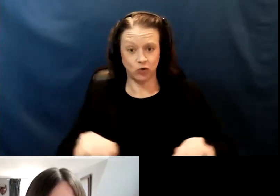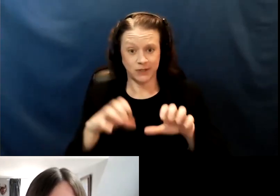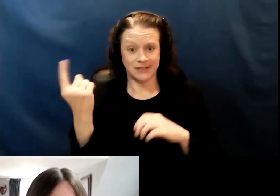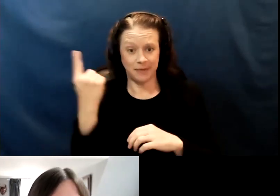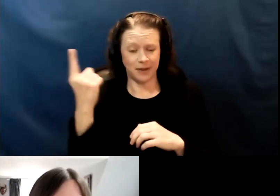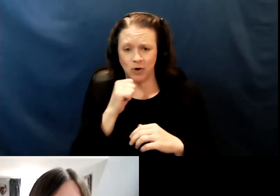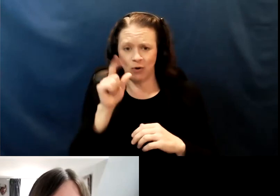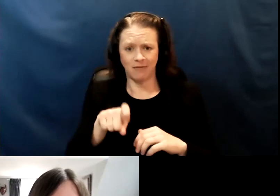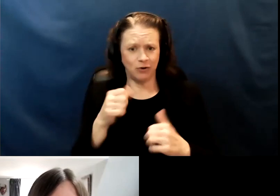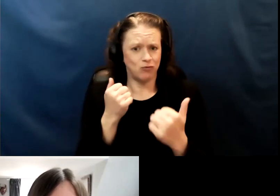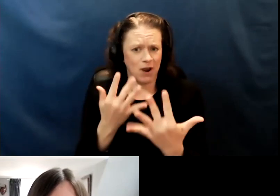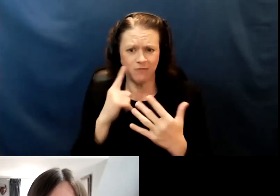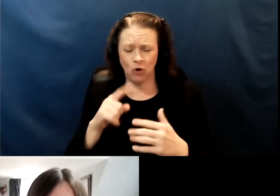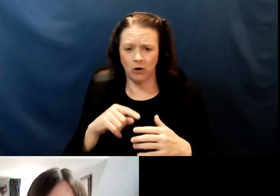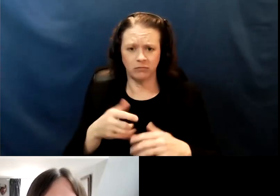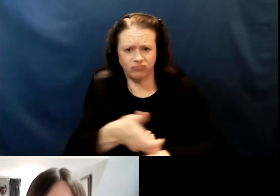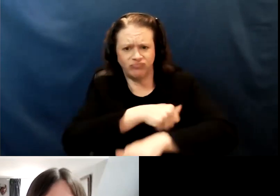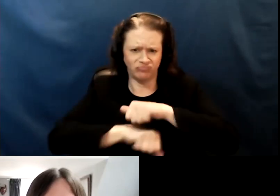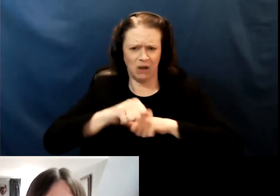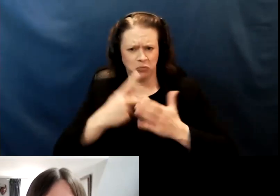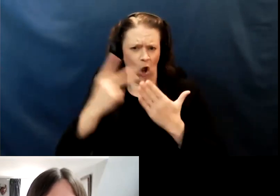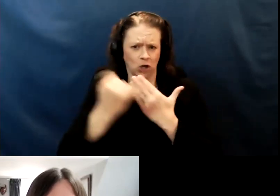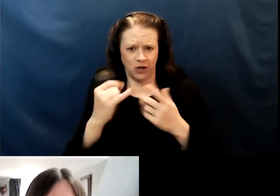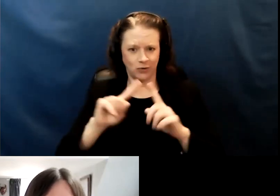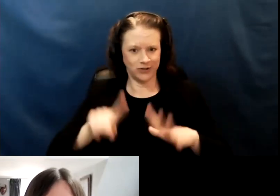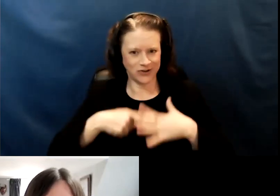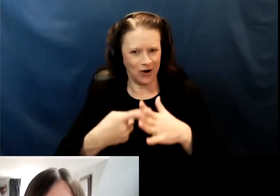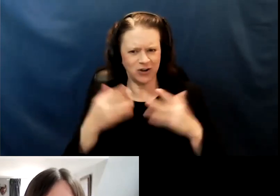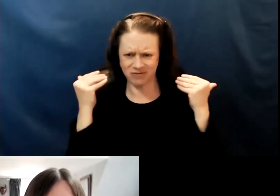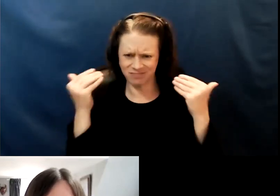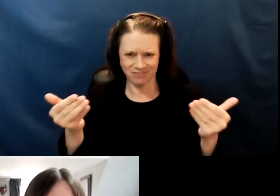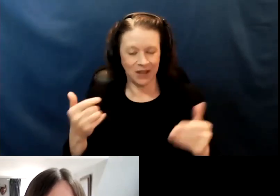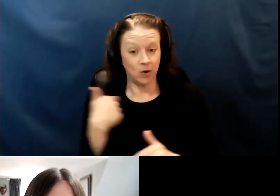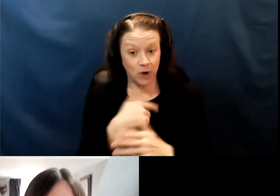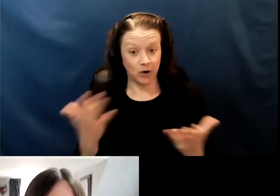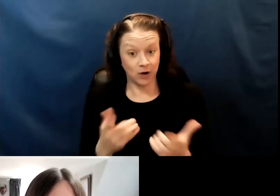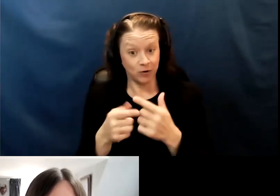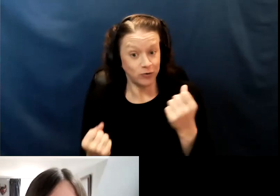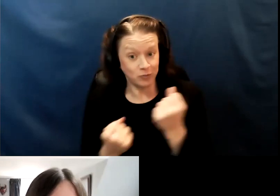initiative to get started. We're all here to support you. Lindsay certainly